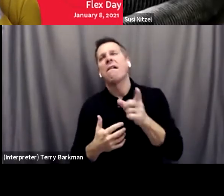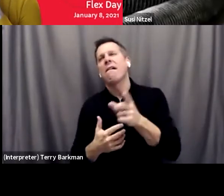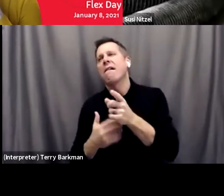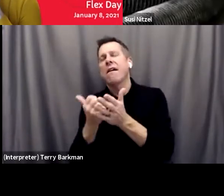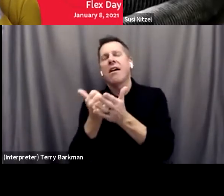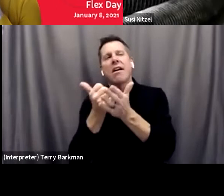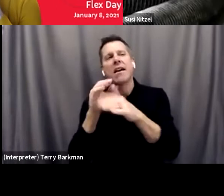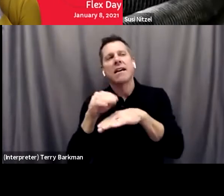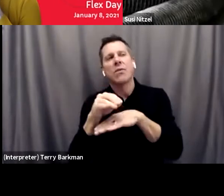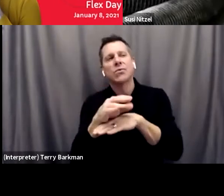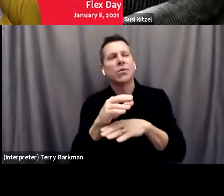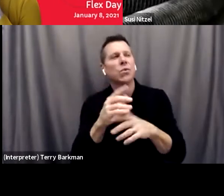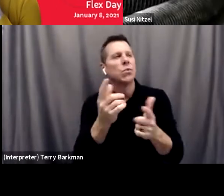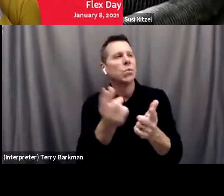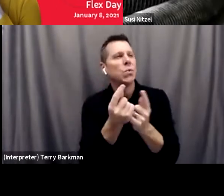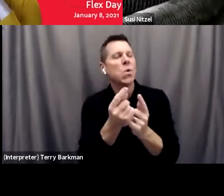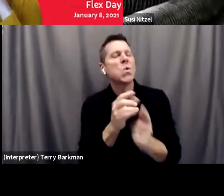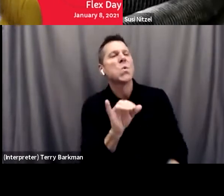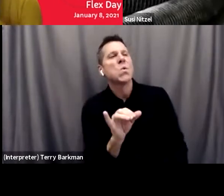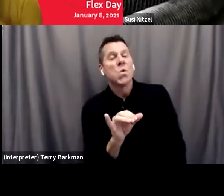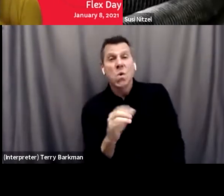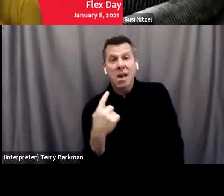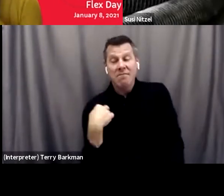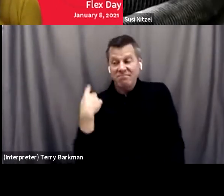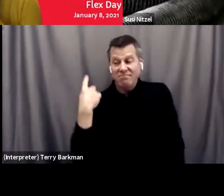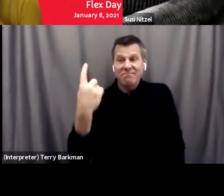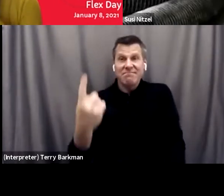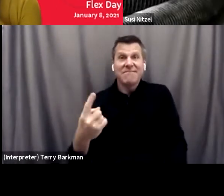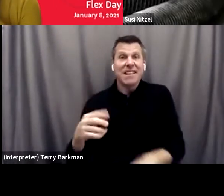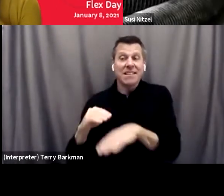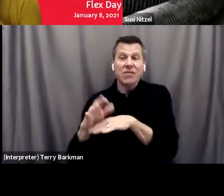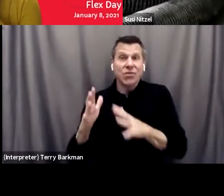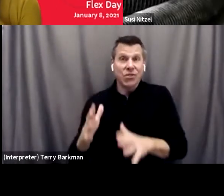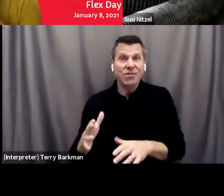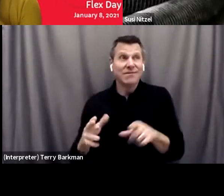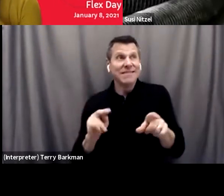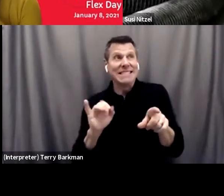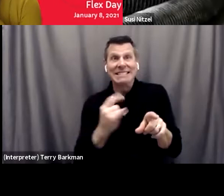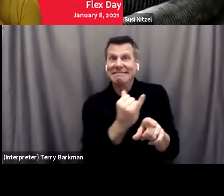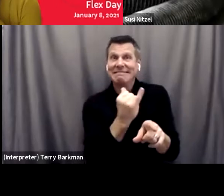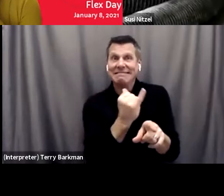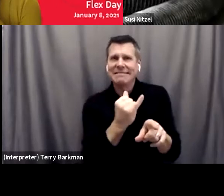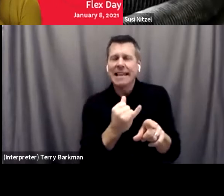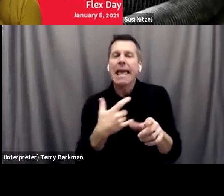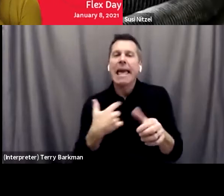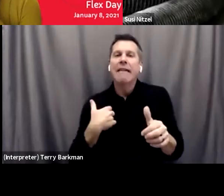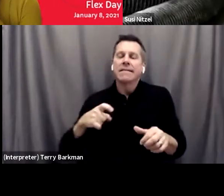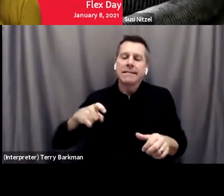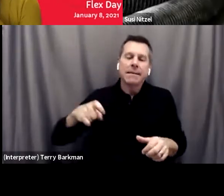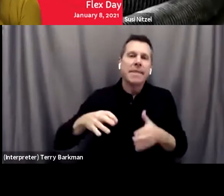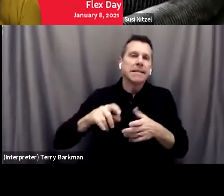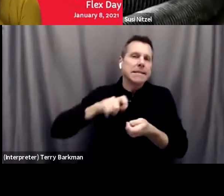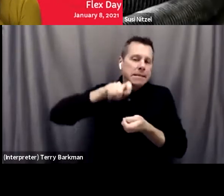that we, for me, as a longtime counselor, like Nick said, we have to have specific guidelines, we have to know who our resources